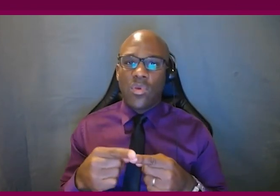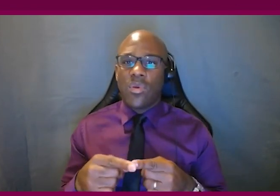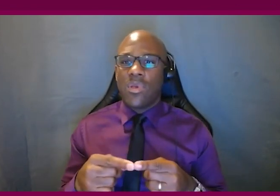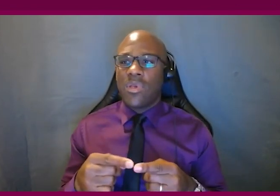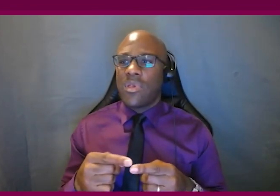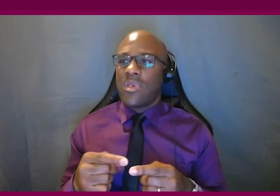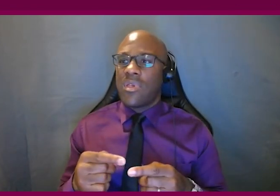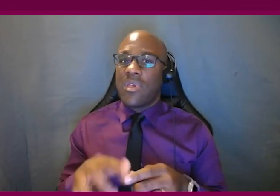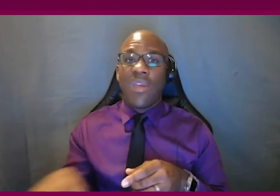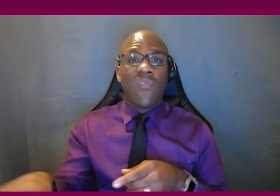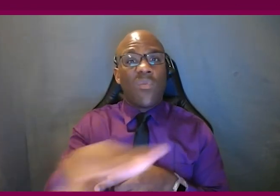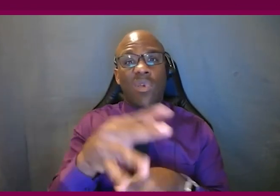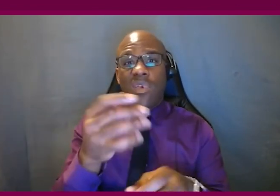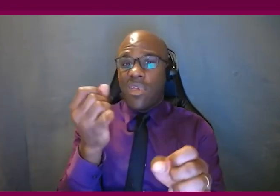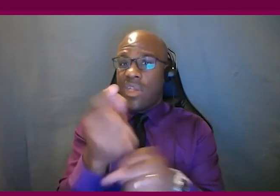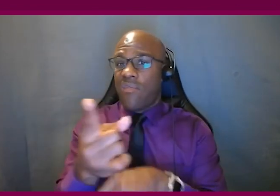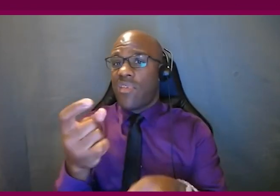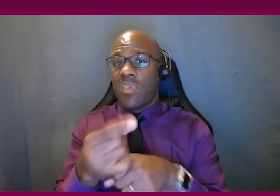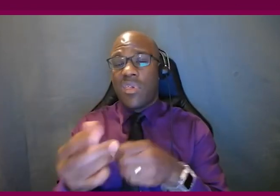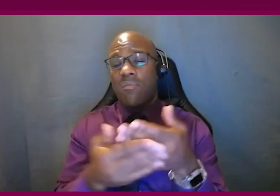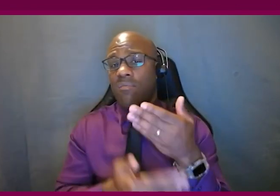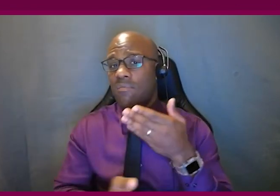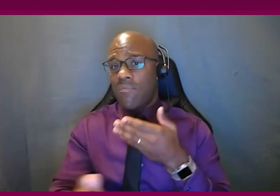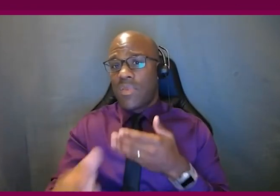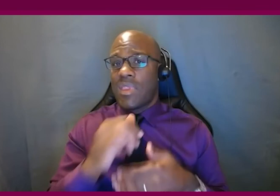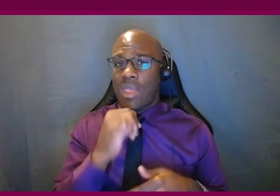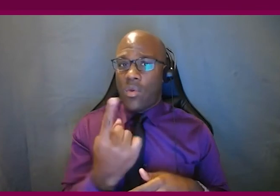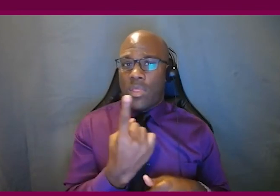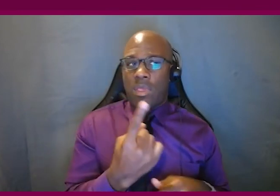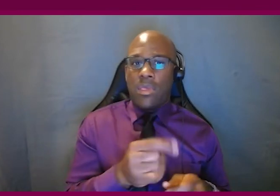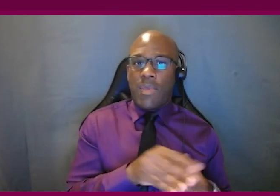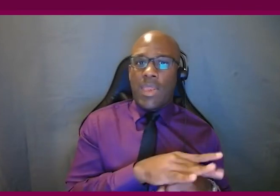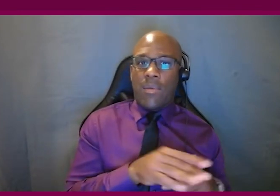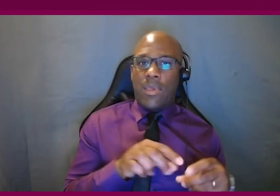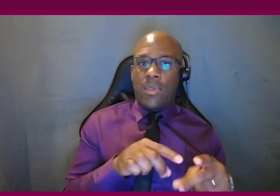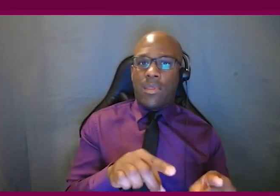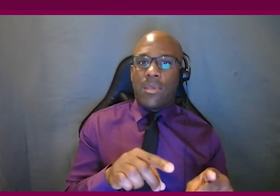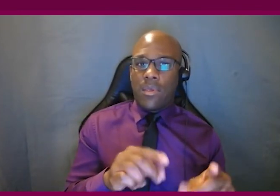Unfortunately, I wish we could eradicate it all in this episode of this podcast.